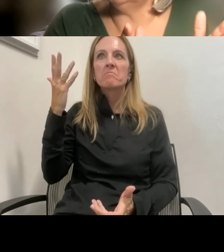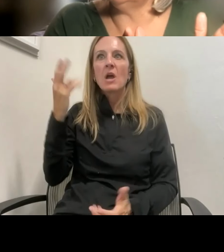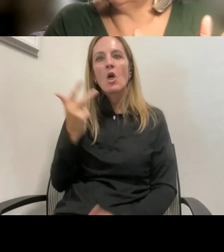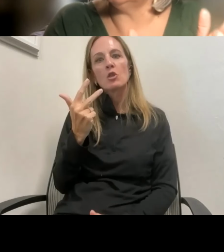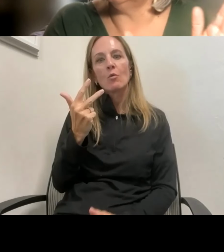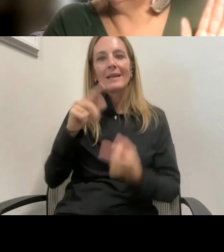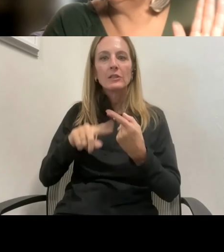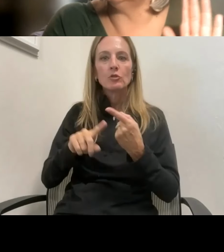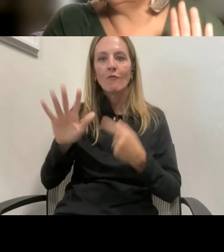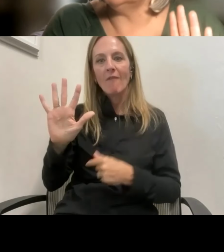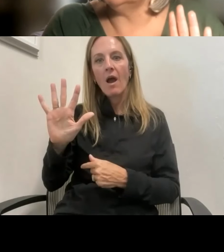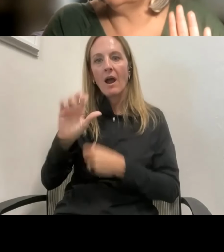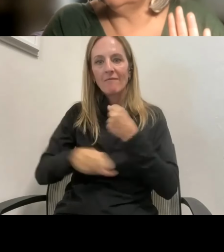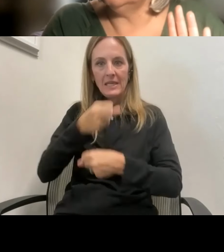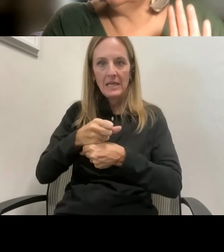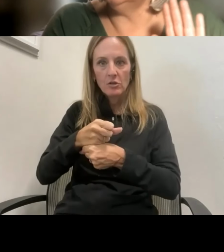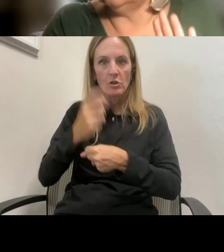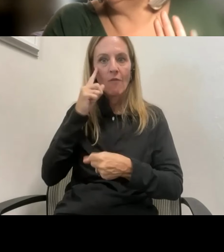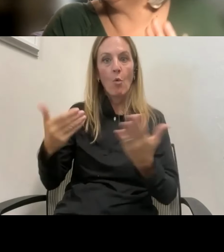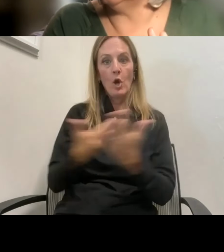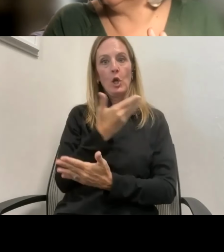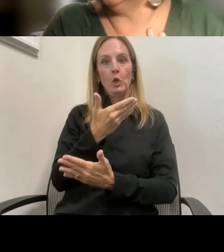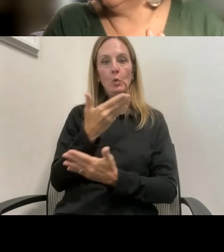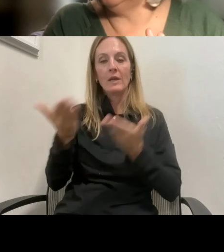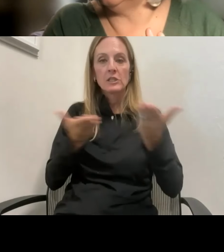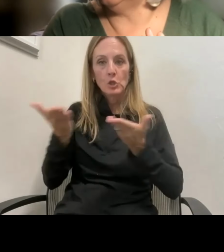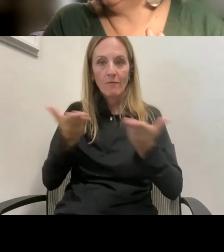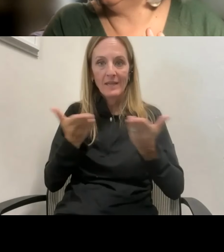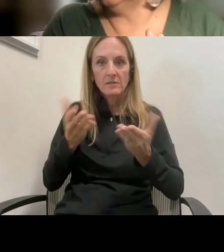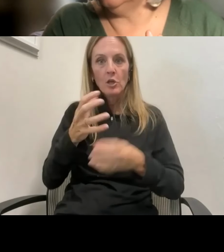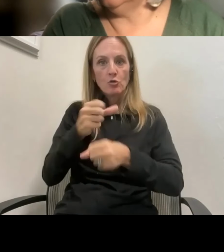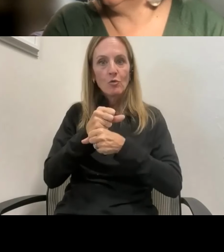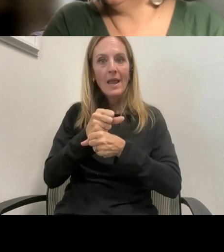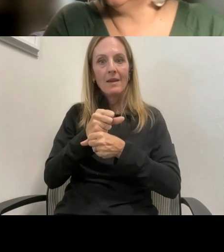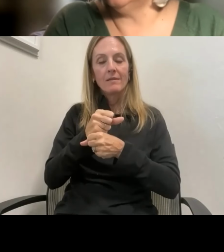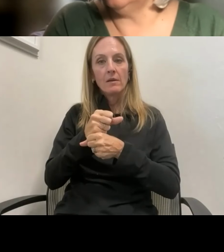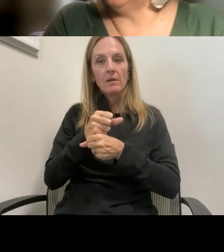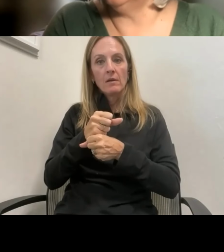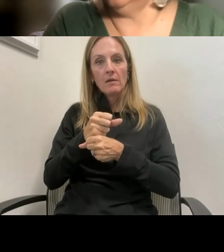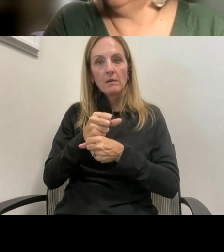for a new service to gain the trust of the people. And so just think about that how